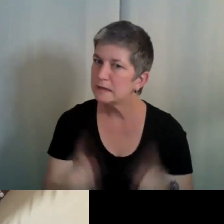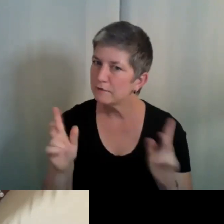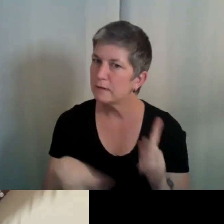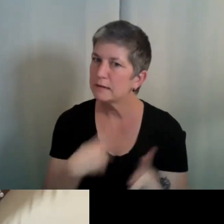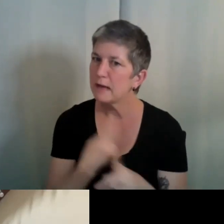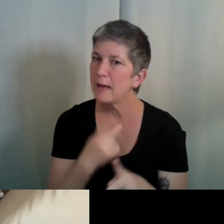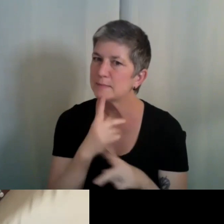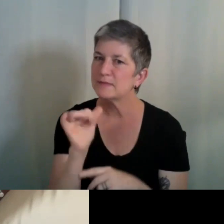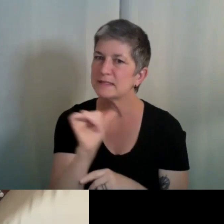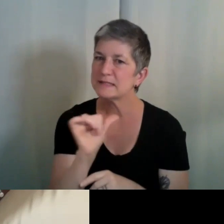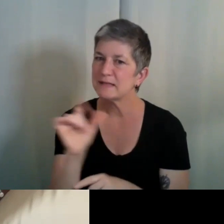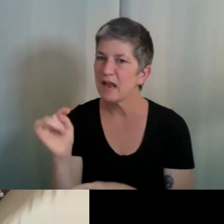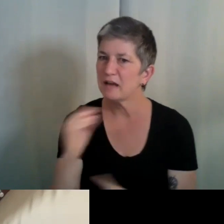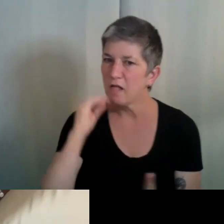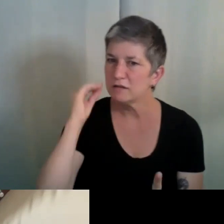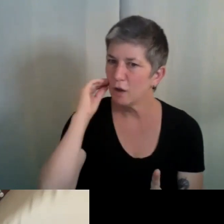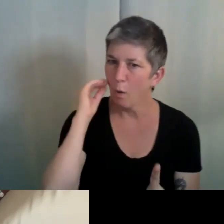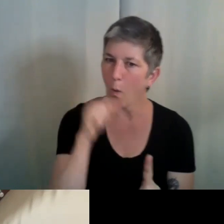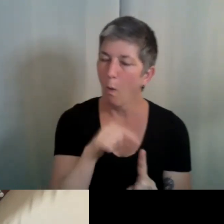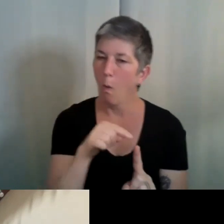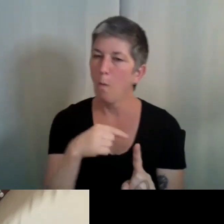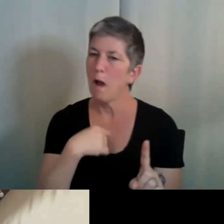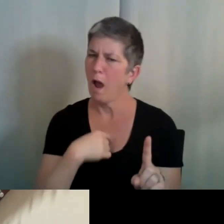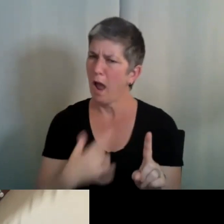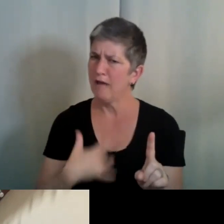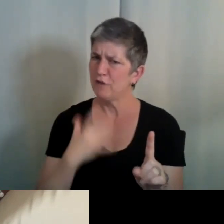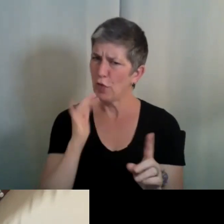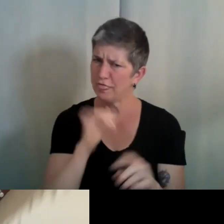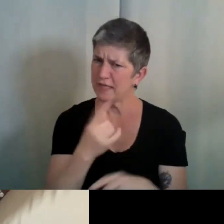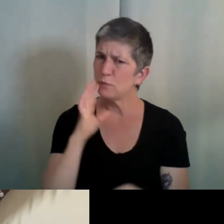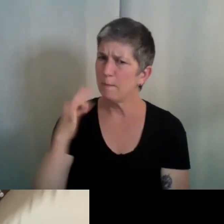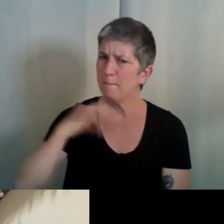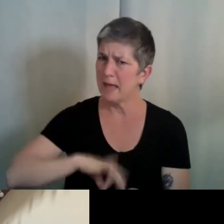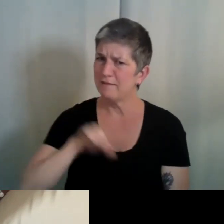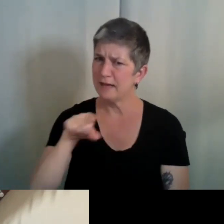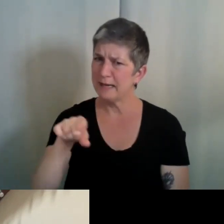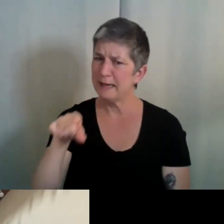technology at home. And I feel this would benefit him or her in